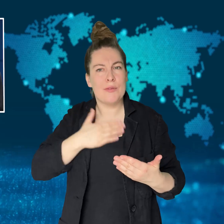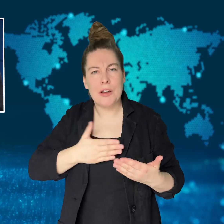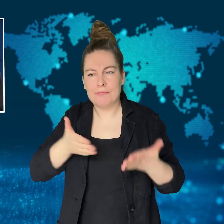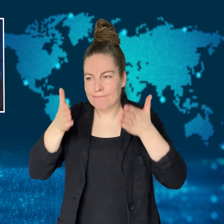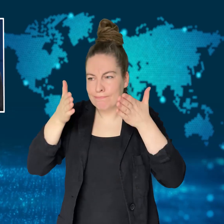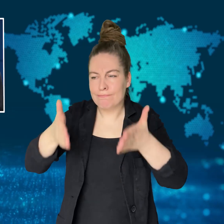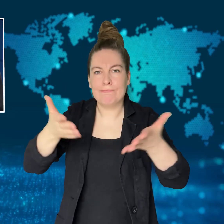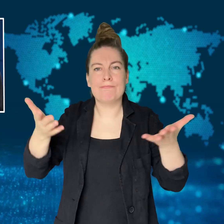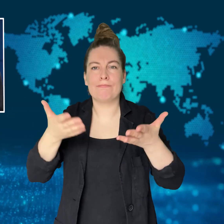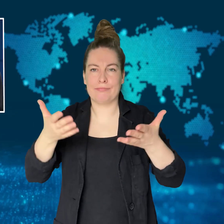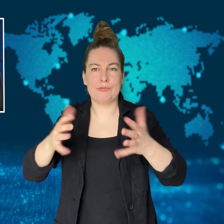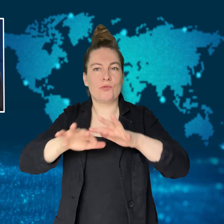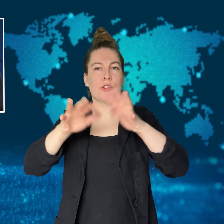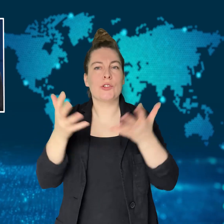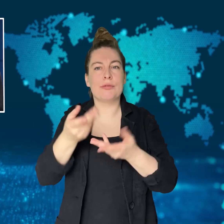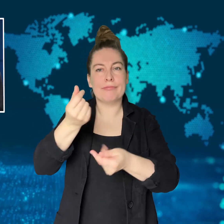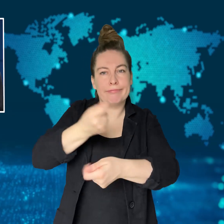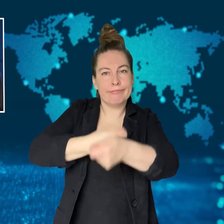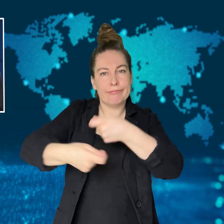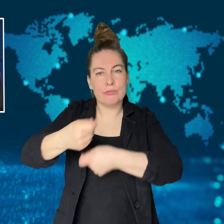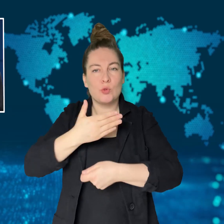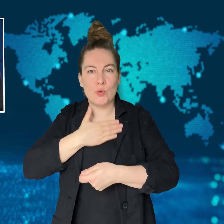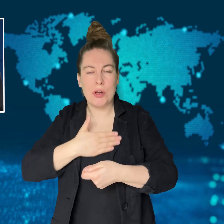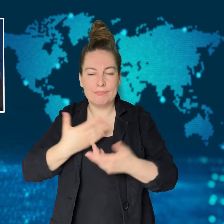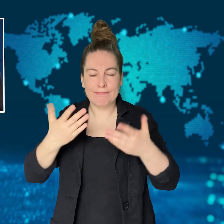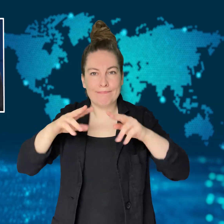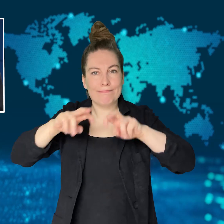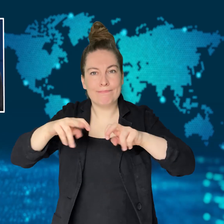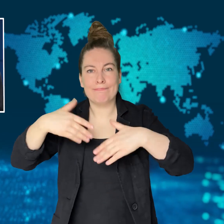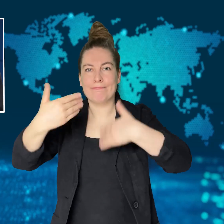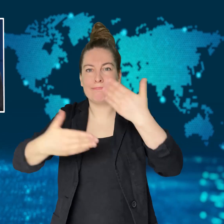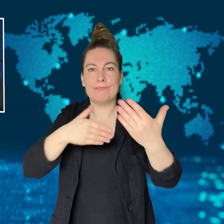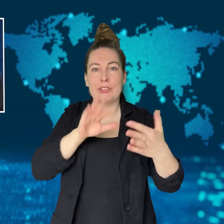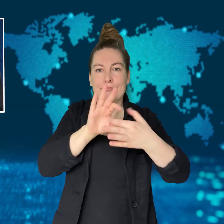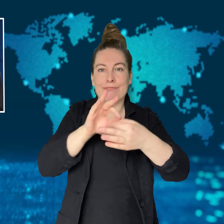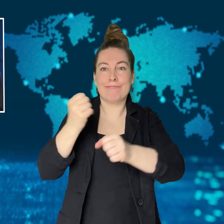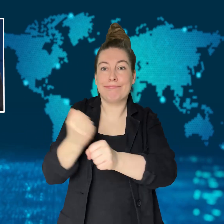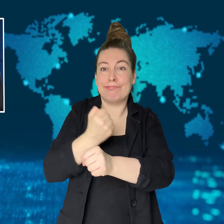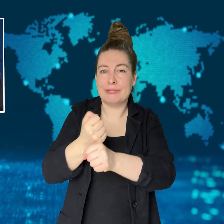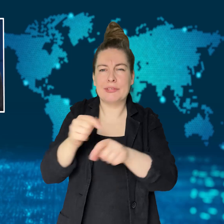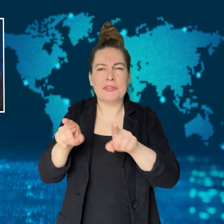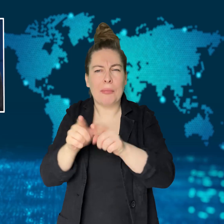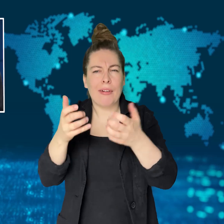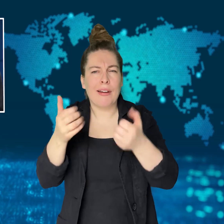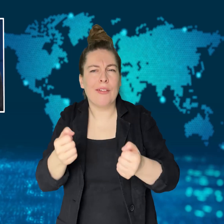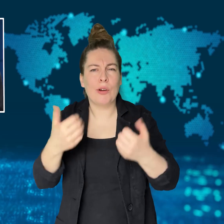The country has been in political turmoil since December when Yoon sent